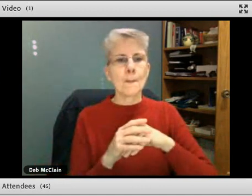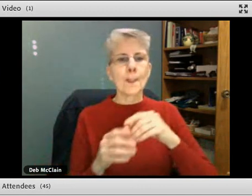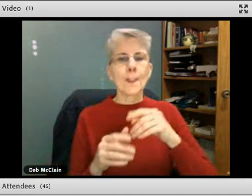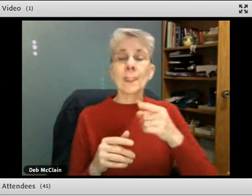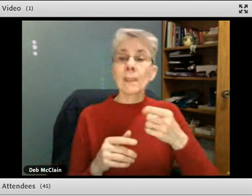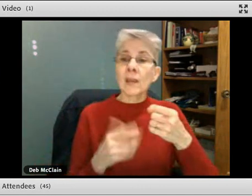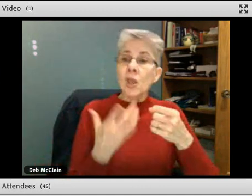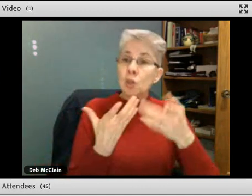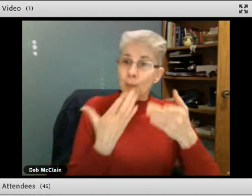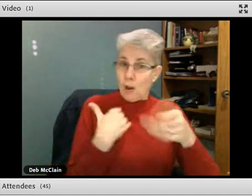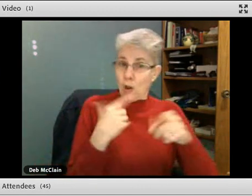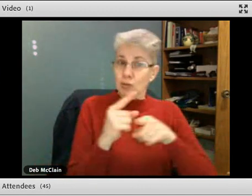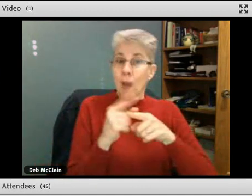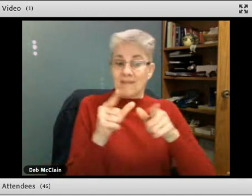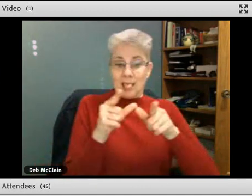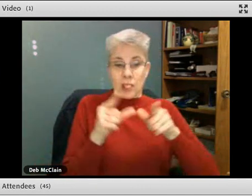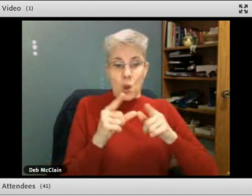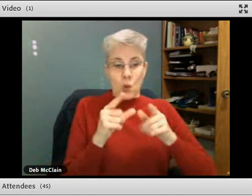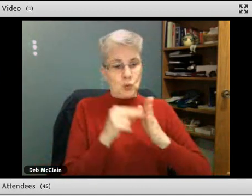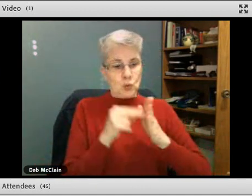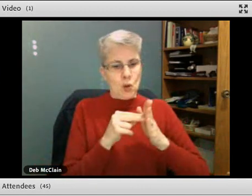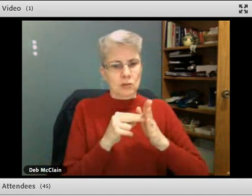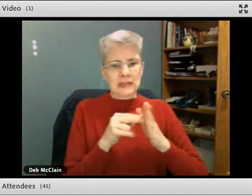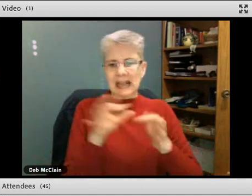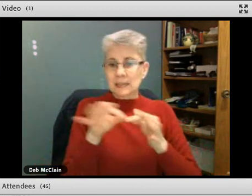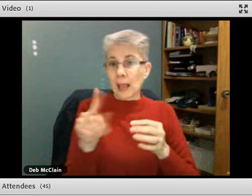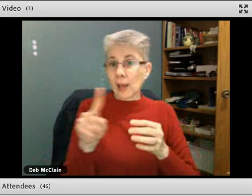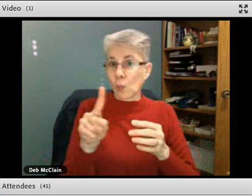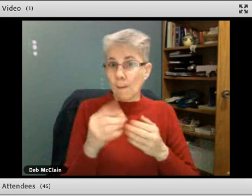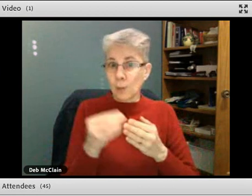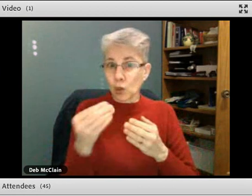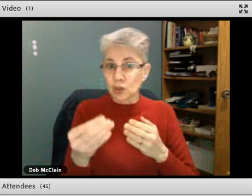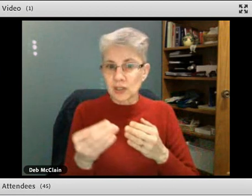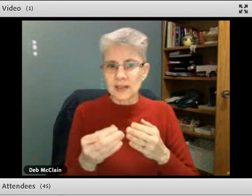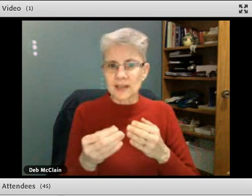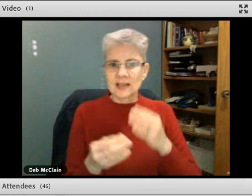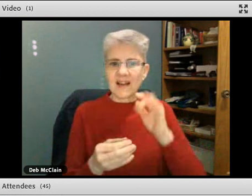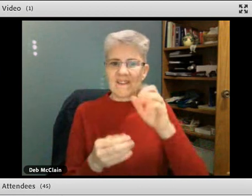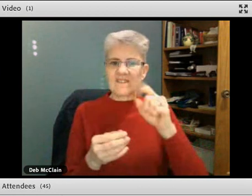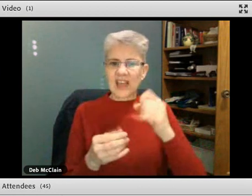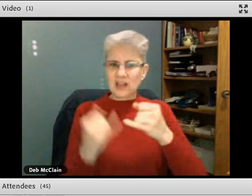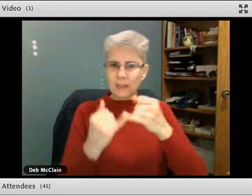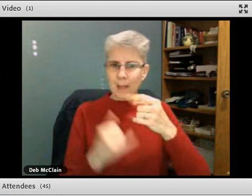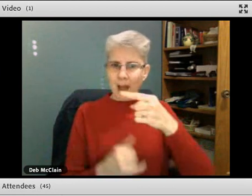where it was purchased. These fields down there explain